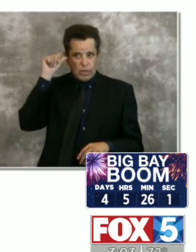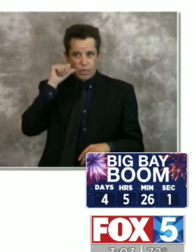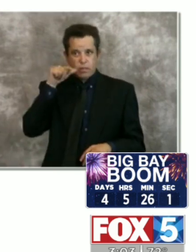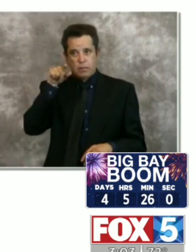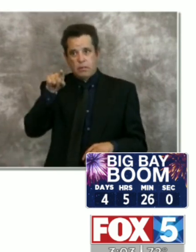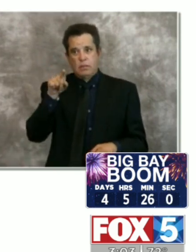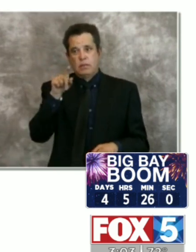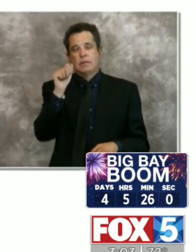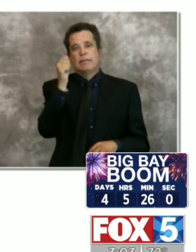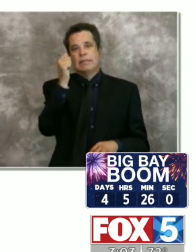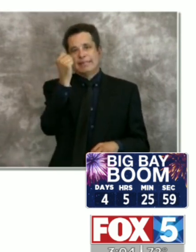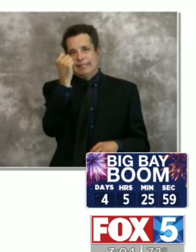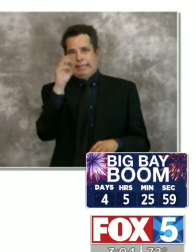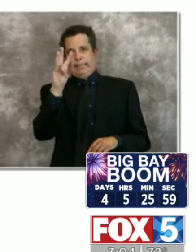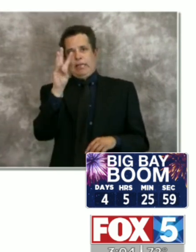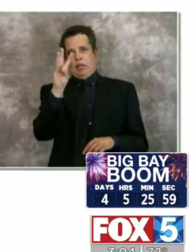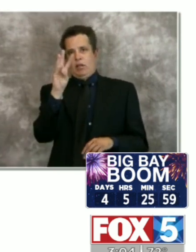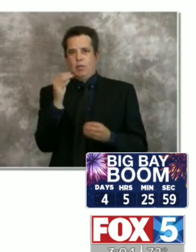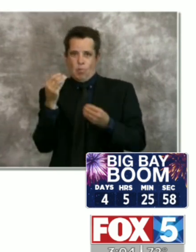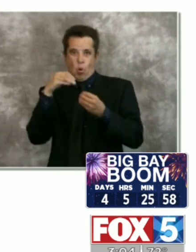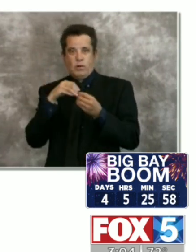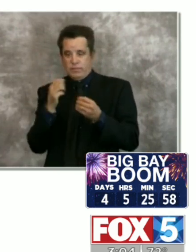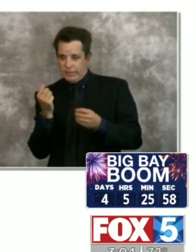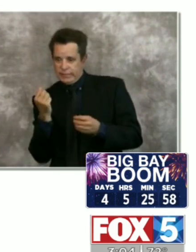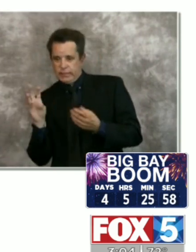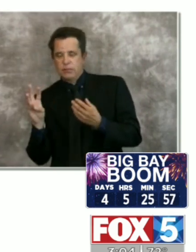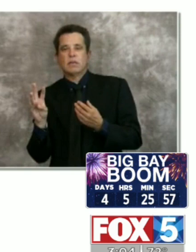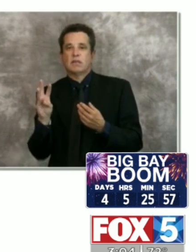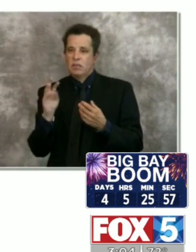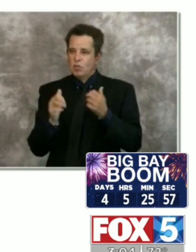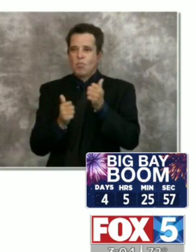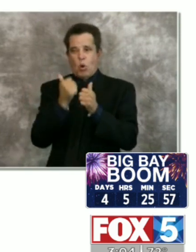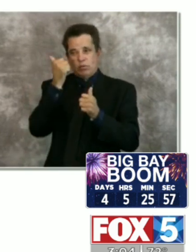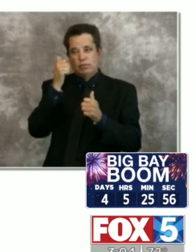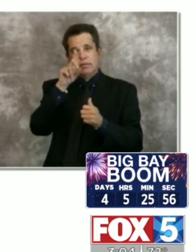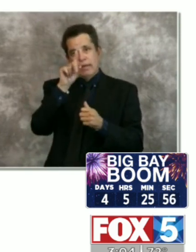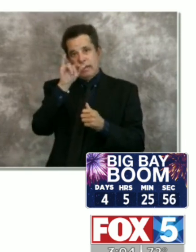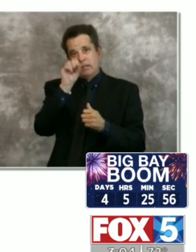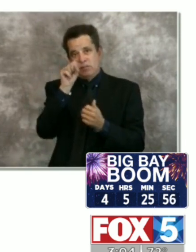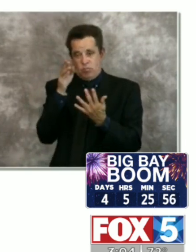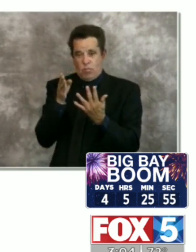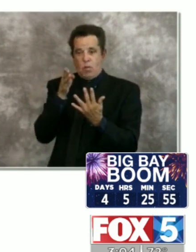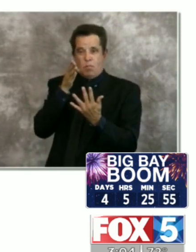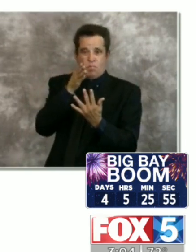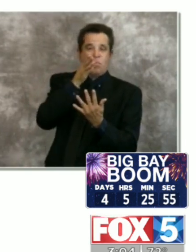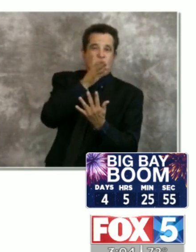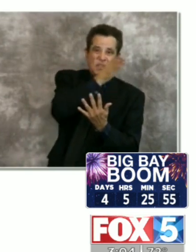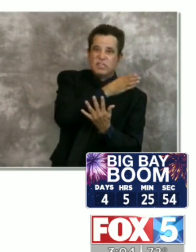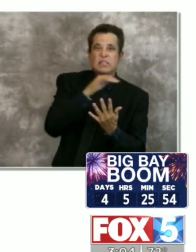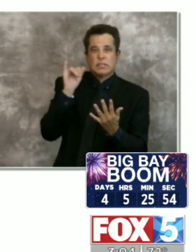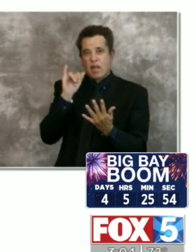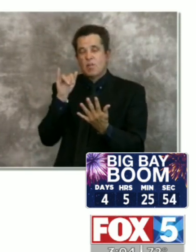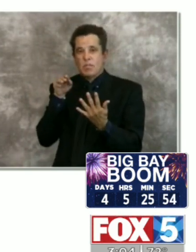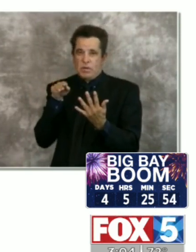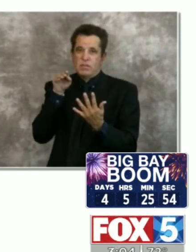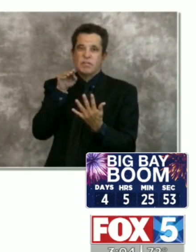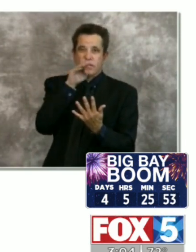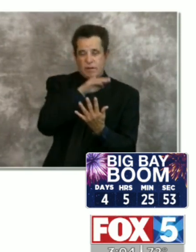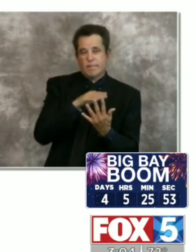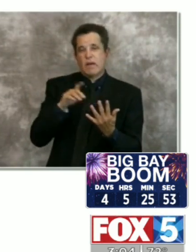SLIDE. THIS SLIDE SHOWS HOSPITALIZATIONS THE NUMBER OF HOSPITALIZATIONS FOR YESTERDAY WAS REPORTED AT 16, WHICH IS